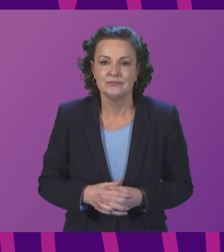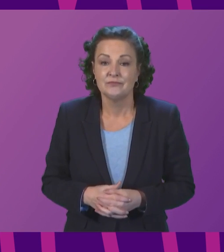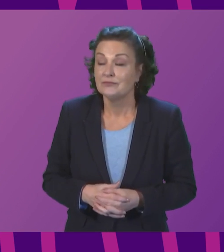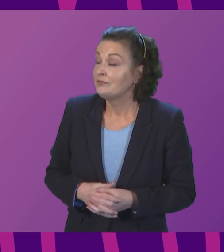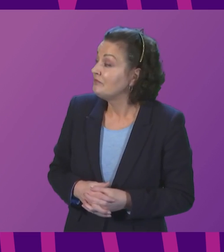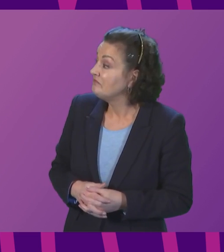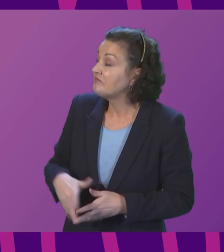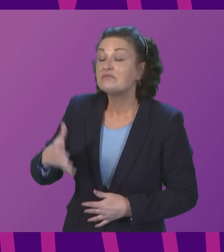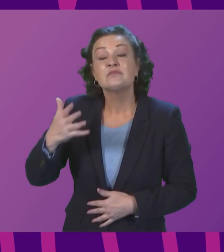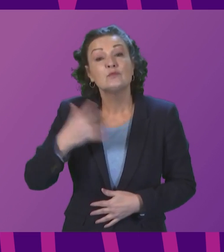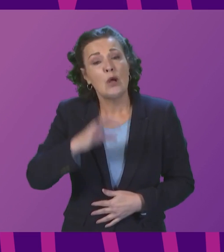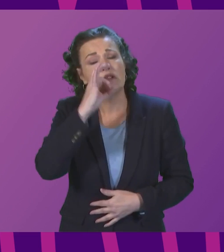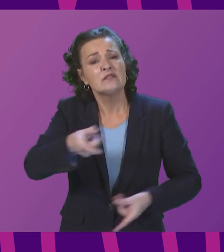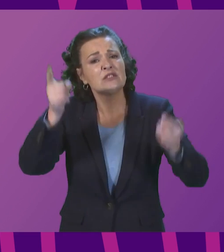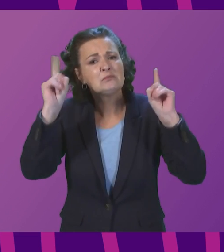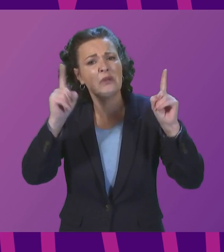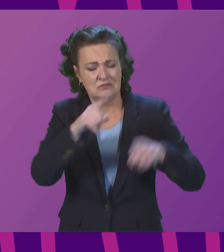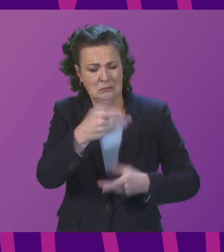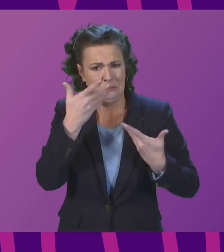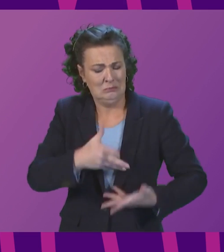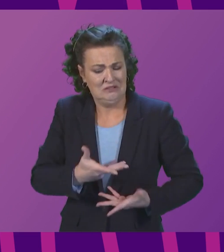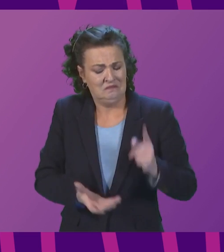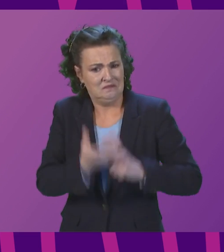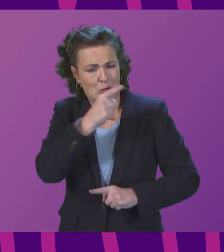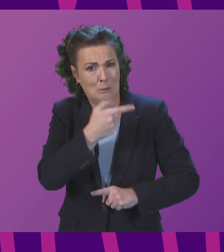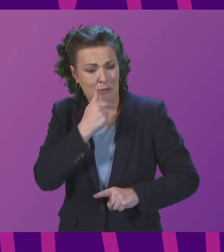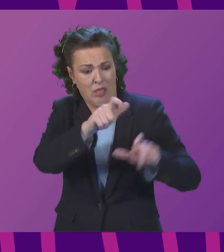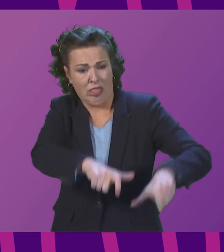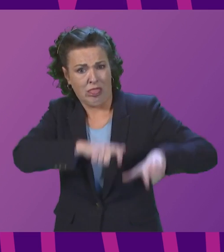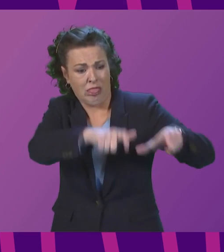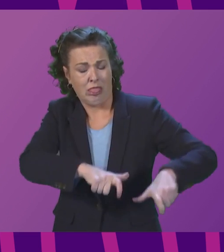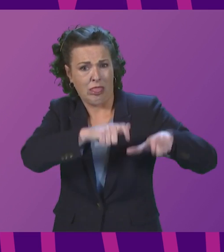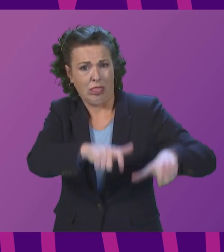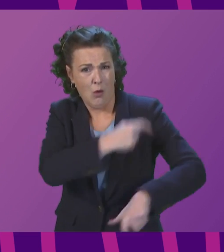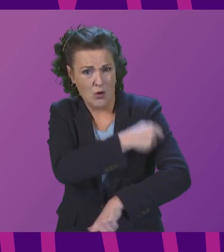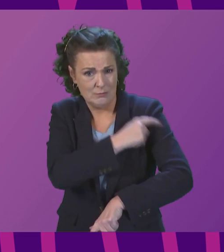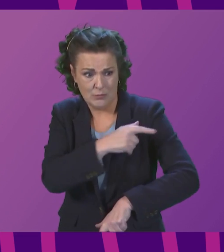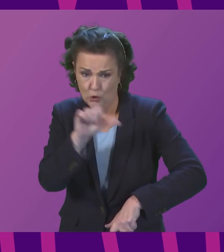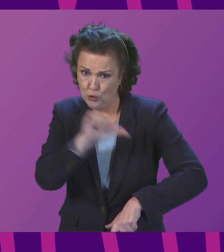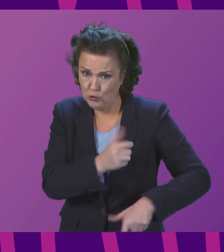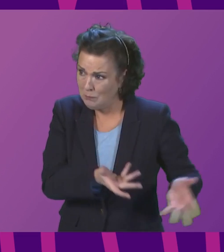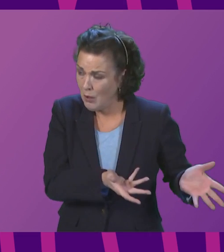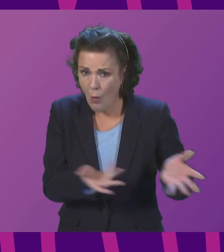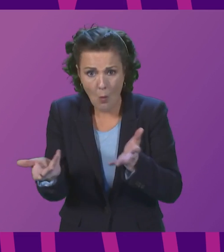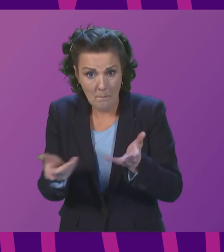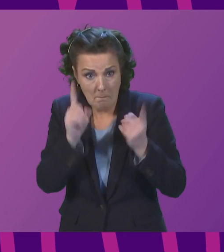discharge from hospitals, in light of reports that it is at the highest recorded level since the Covid-19 pandemic began.